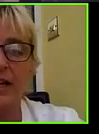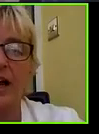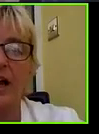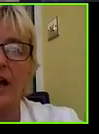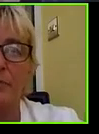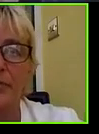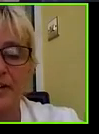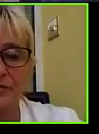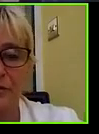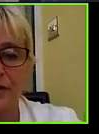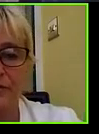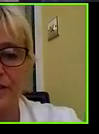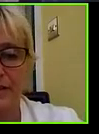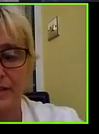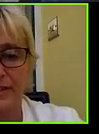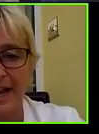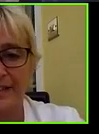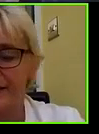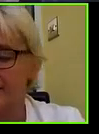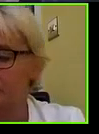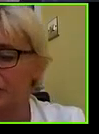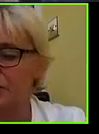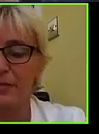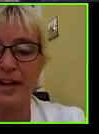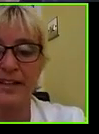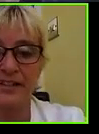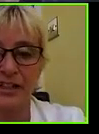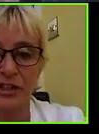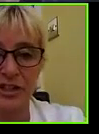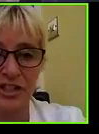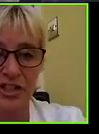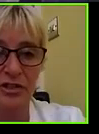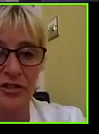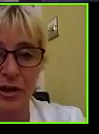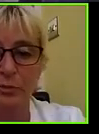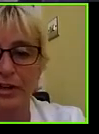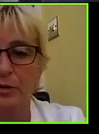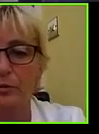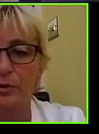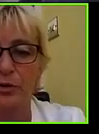there's five tests which Mark has alluded to they will be going up on the